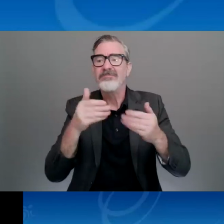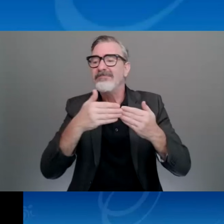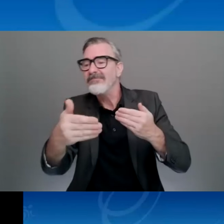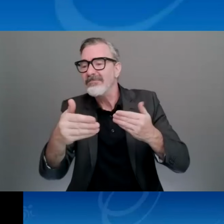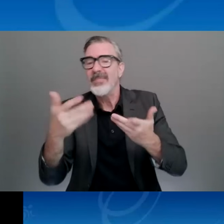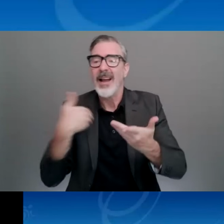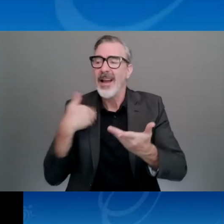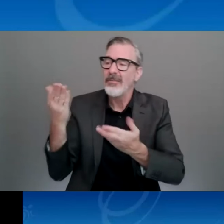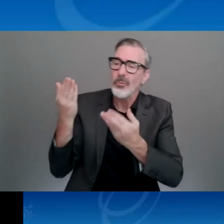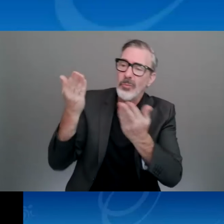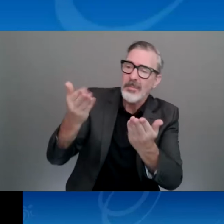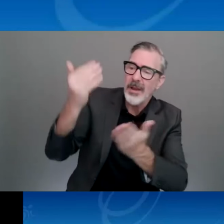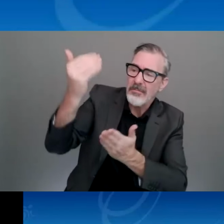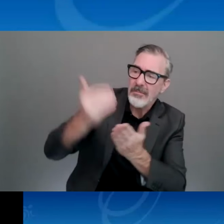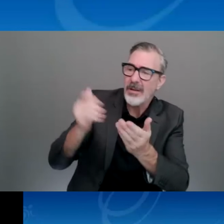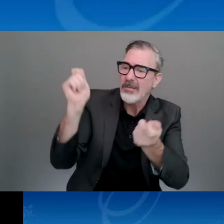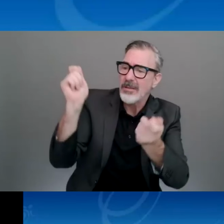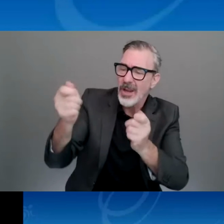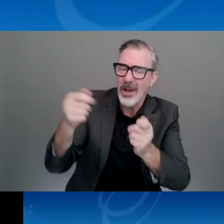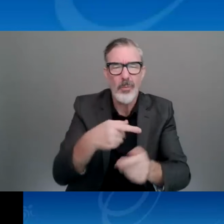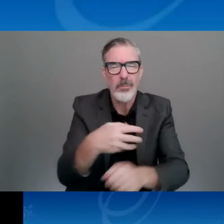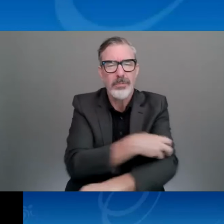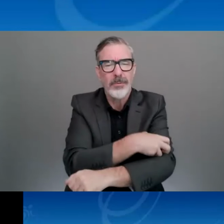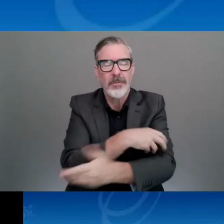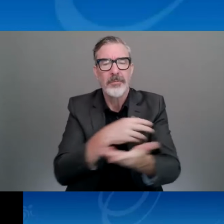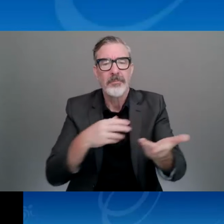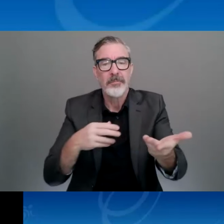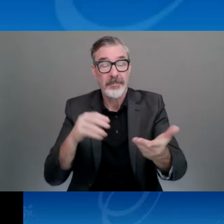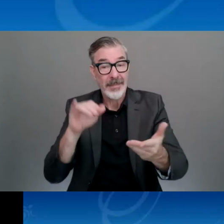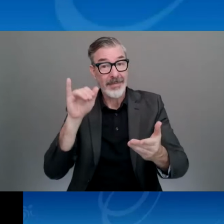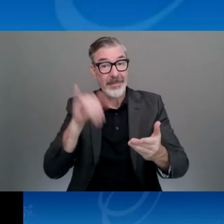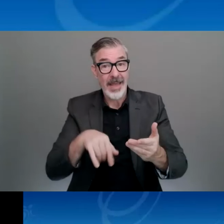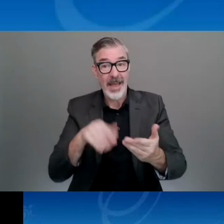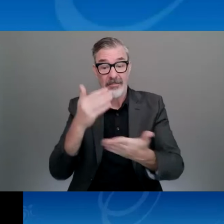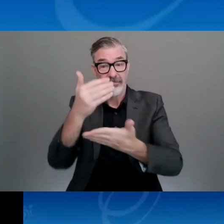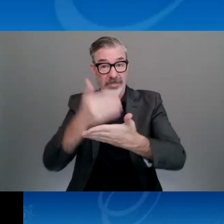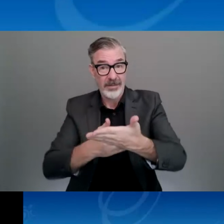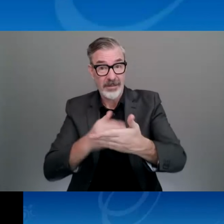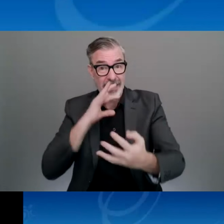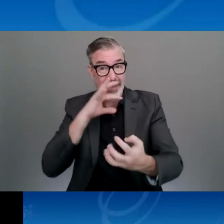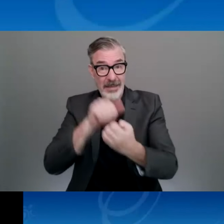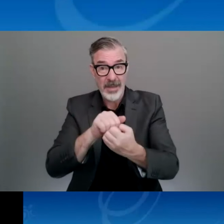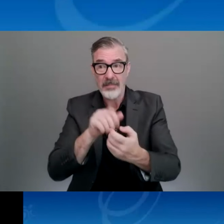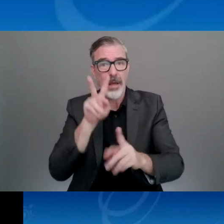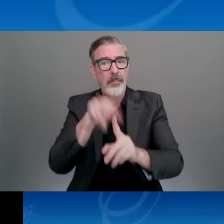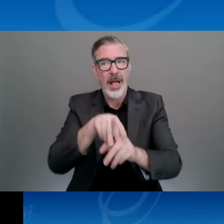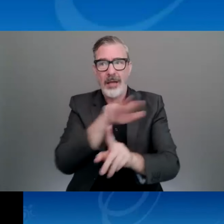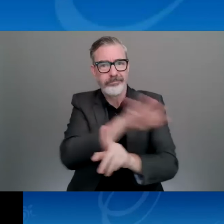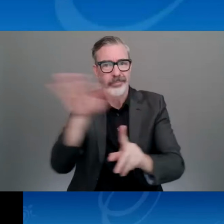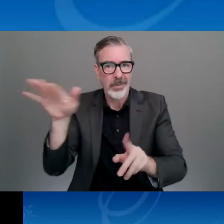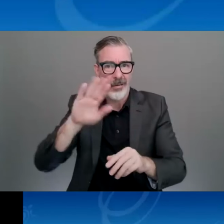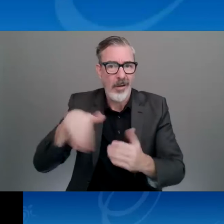So that's really unlocked for us to have those company wide, committee and council around accountability and ongoing work.